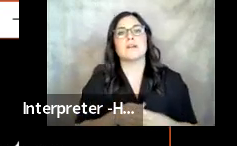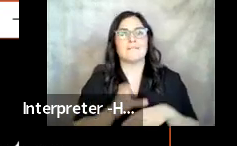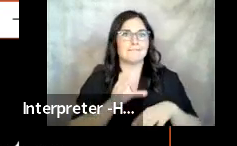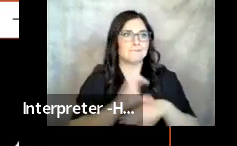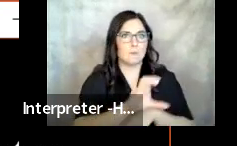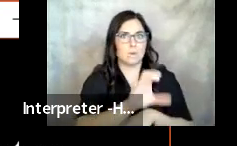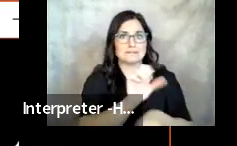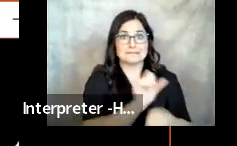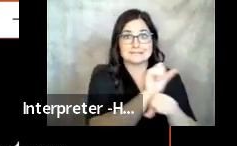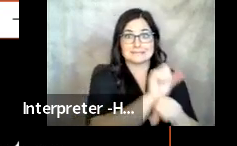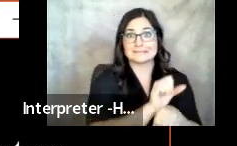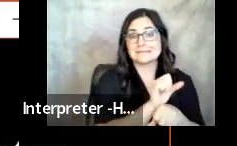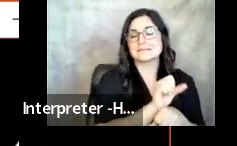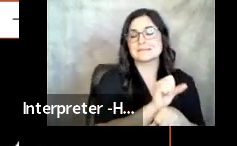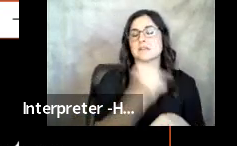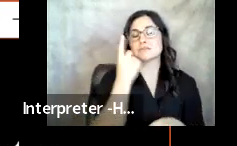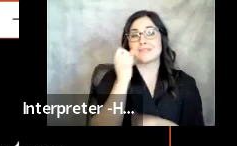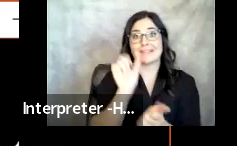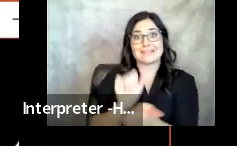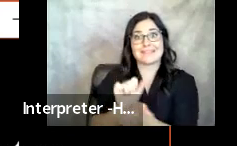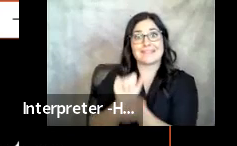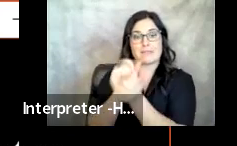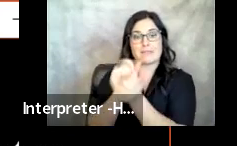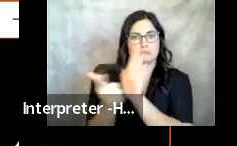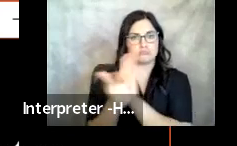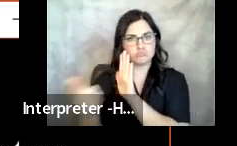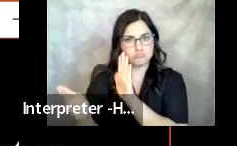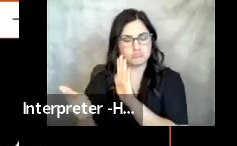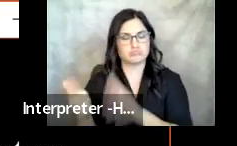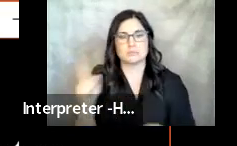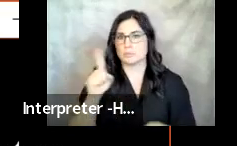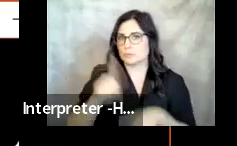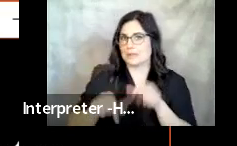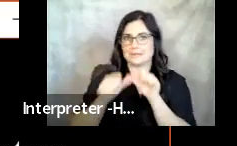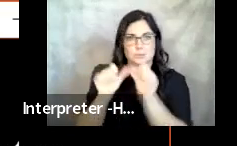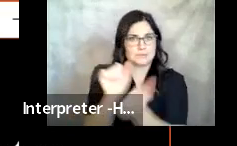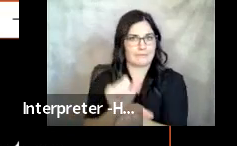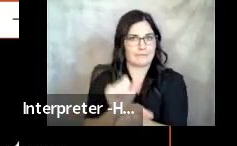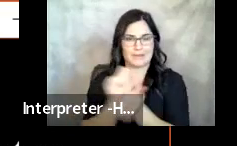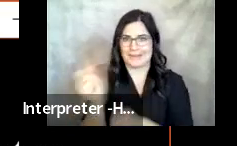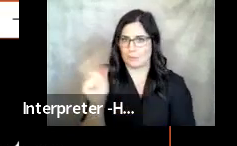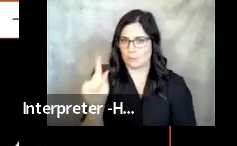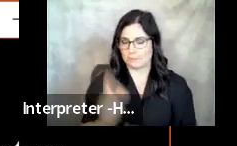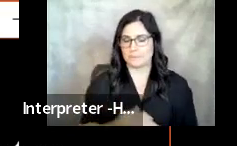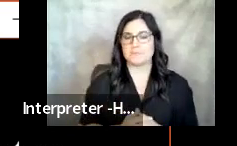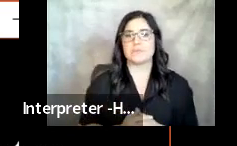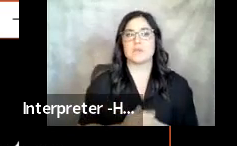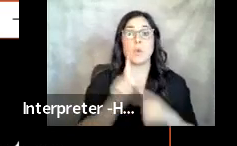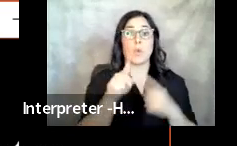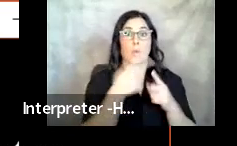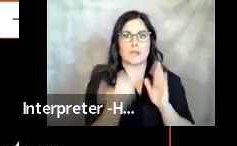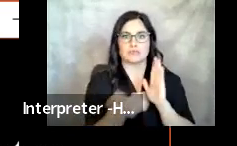Otherwise, no slavery allowed anywhere. Notice when this was ratified.